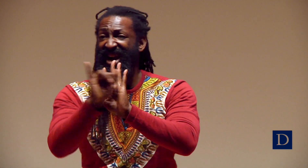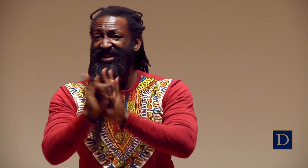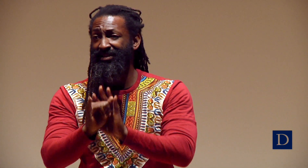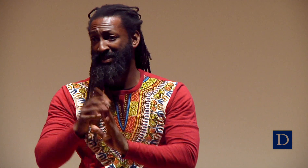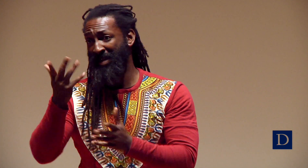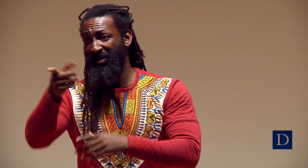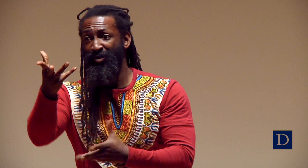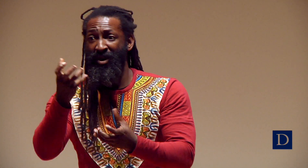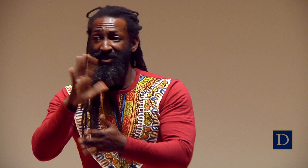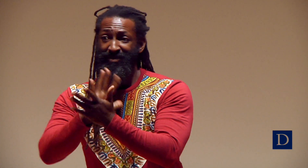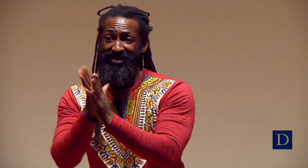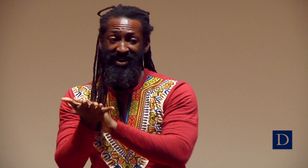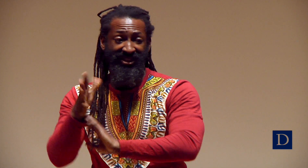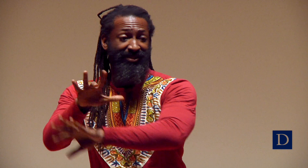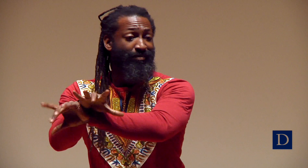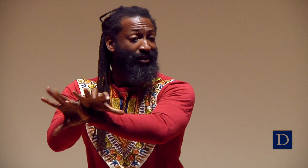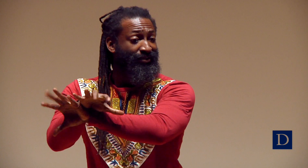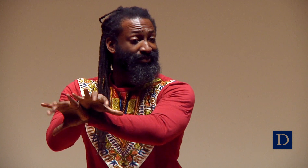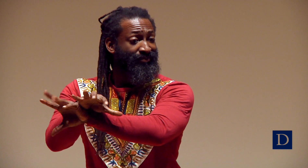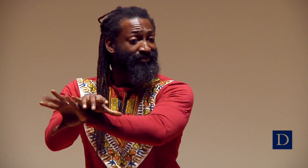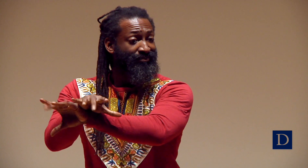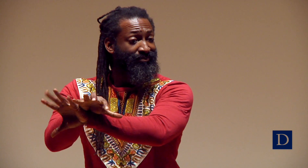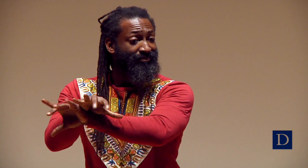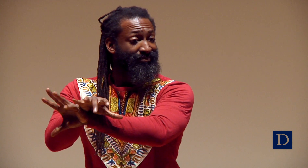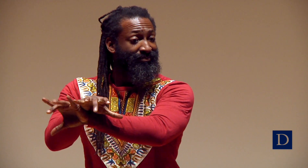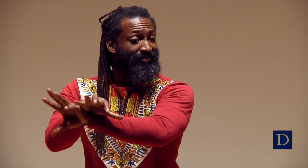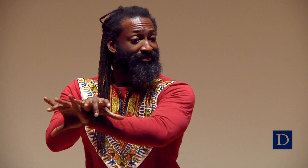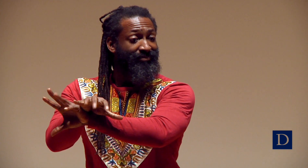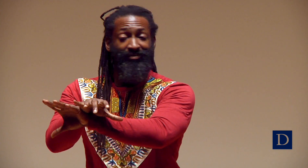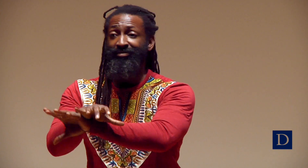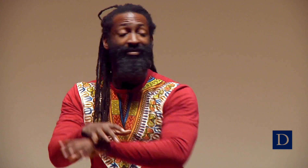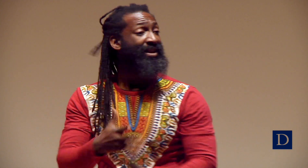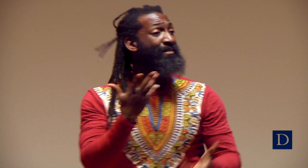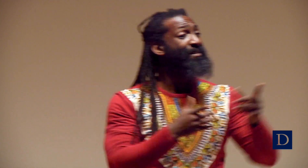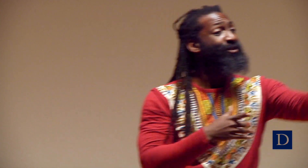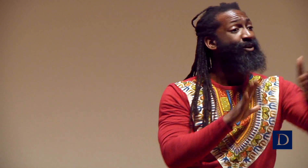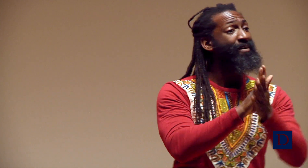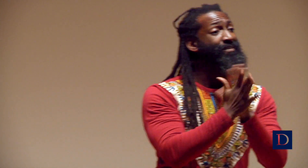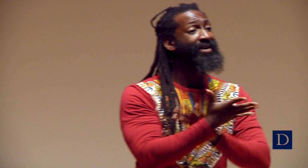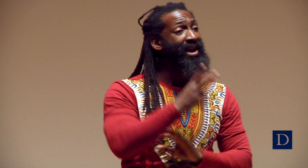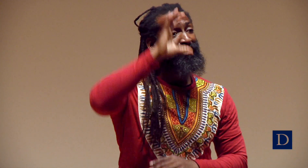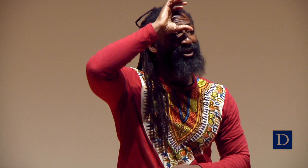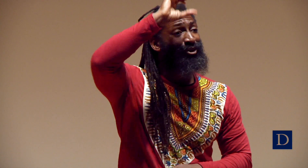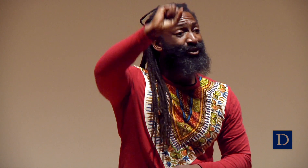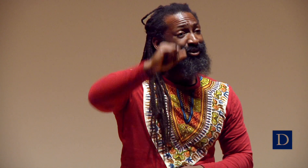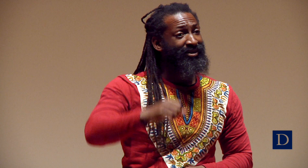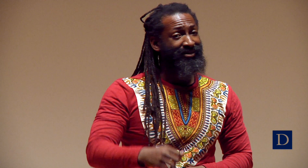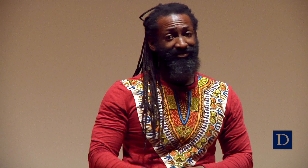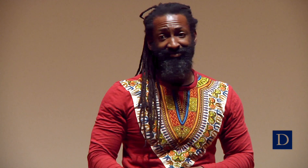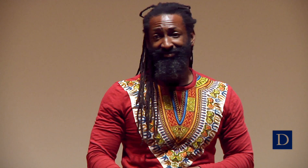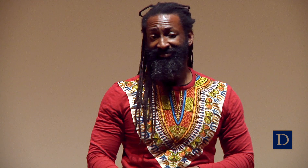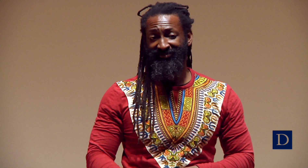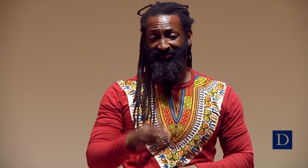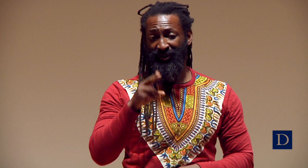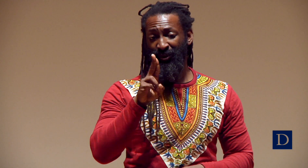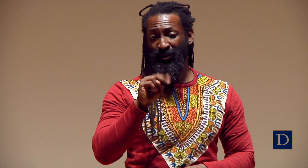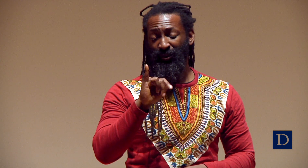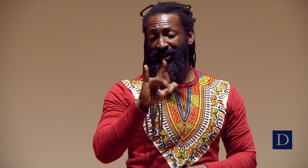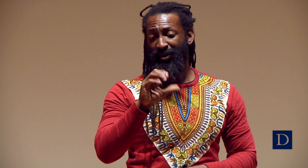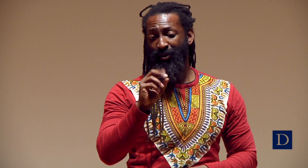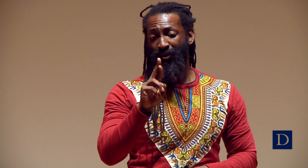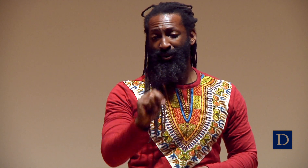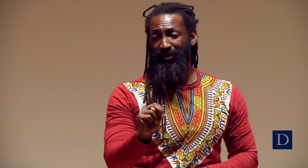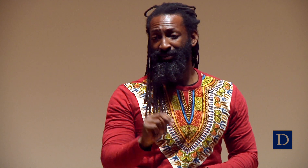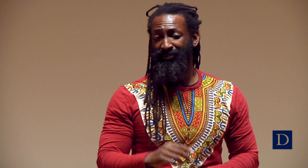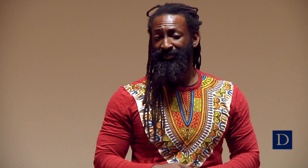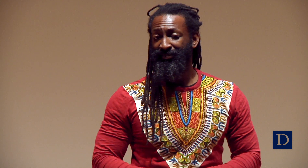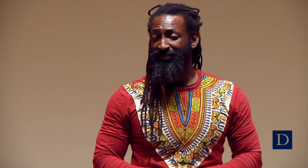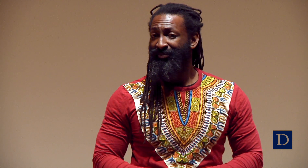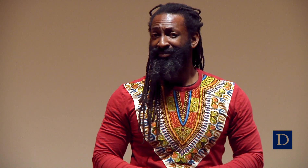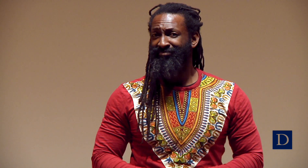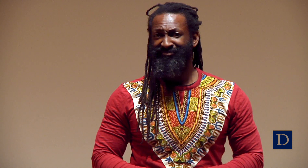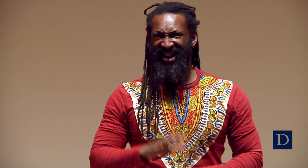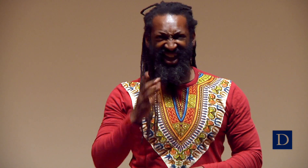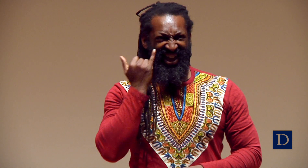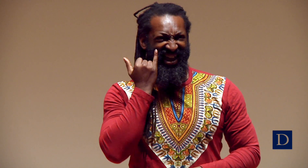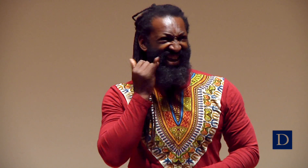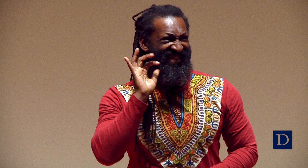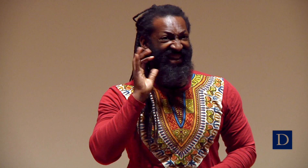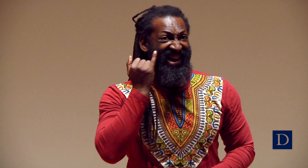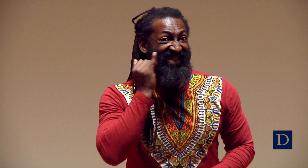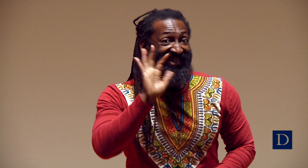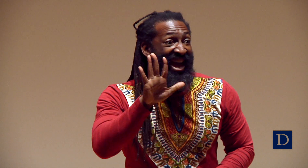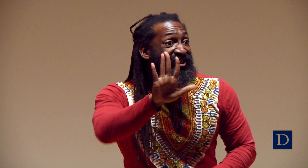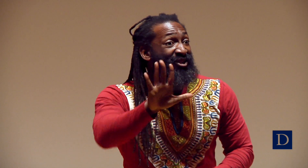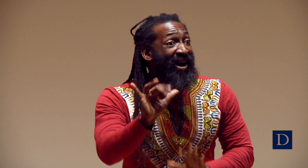And you all have your own identities of who you want to become. We’re like spiders. Maybe you can become a unicorn.